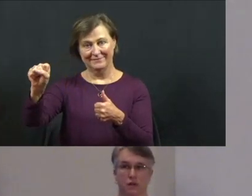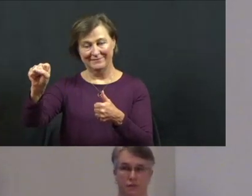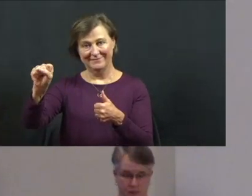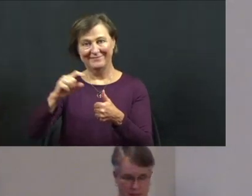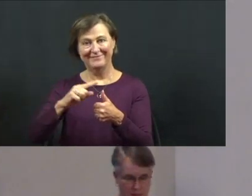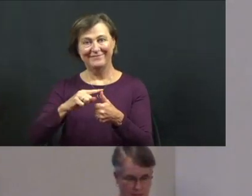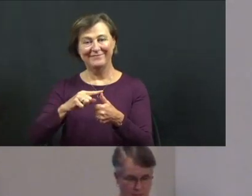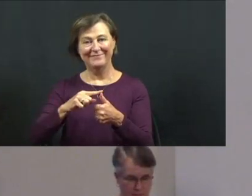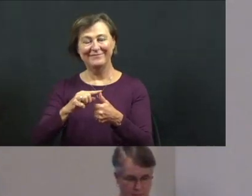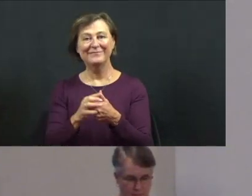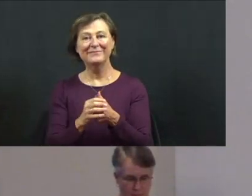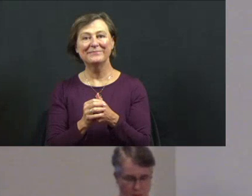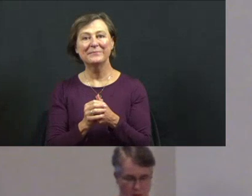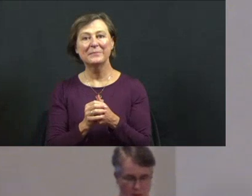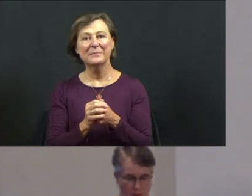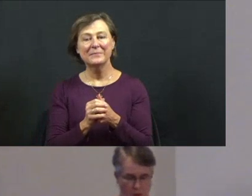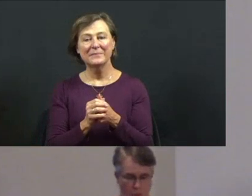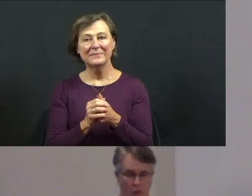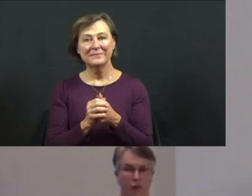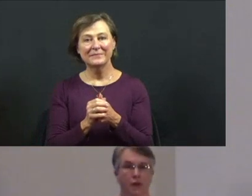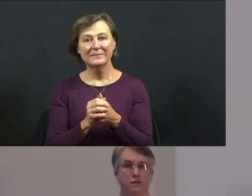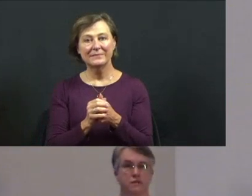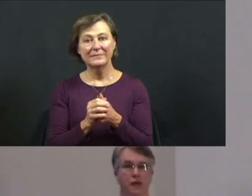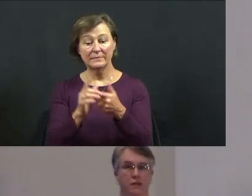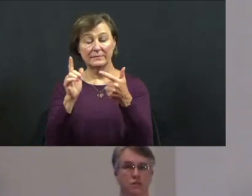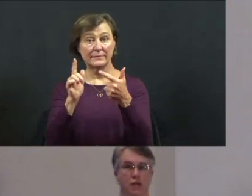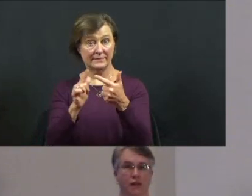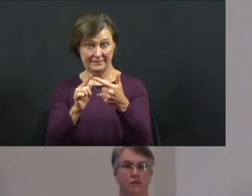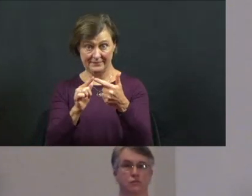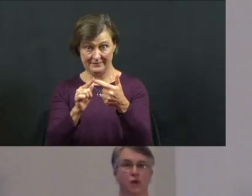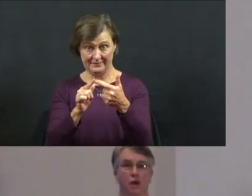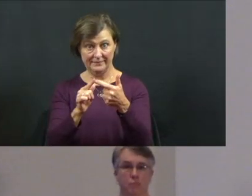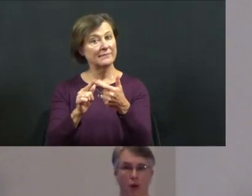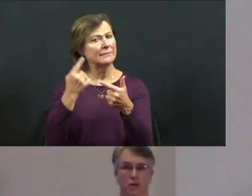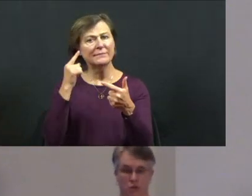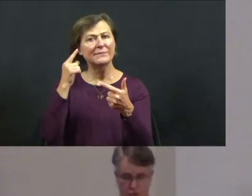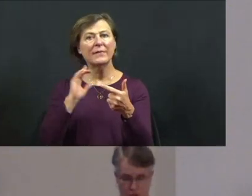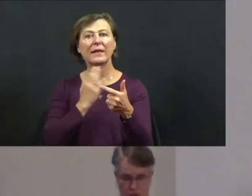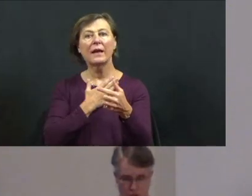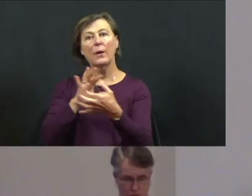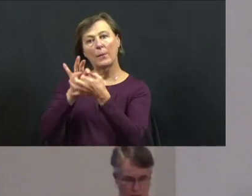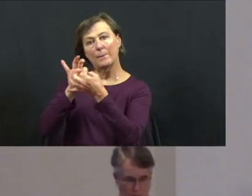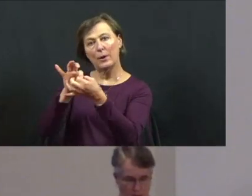of Salem. We light our second chalice for our partner church,